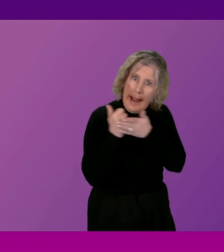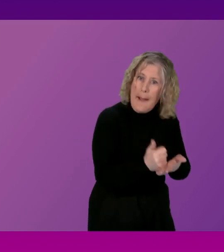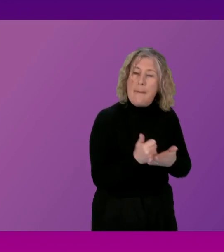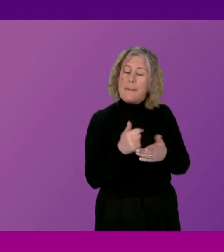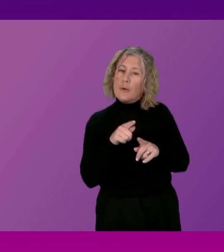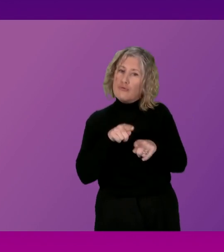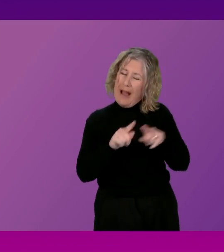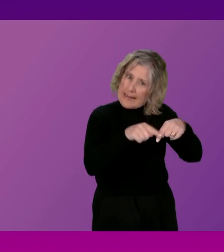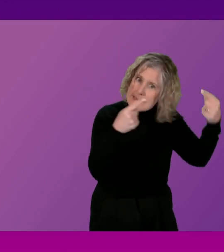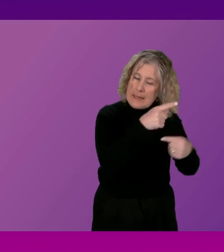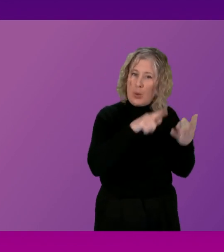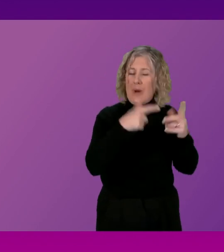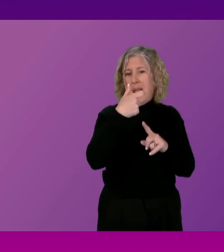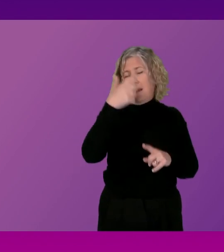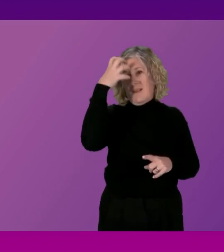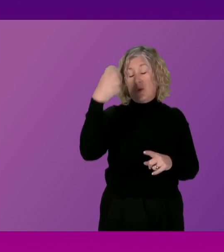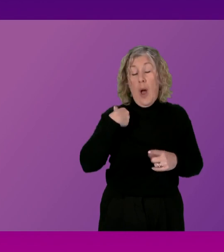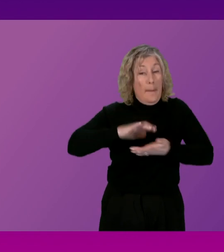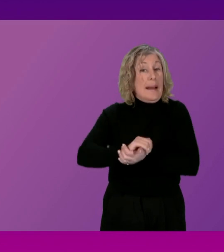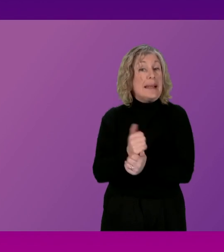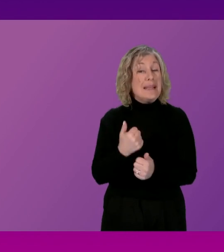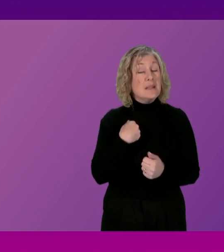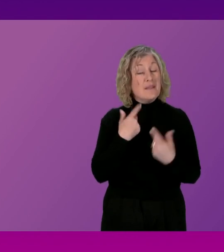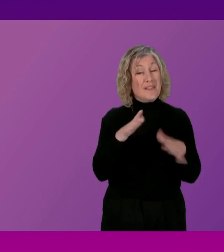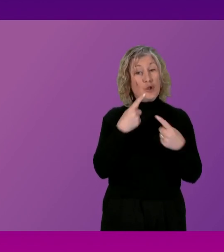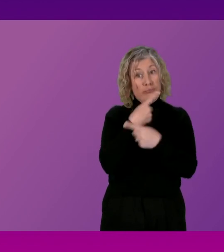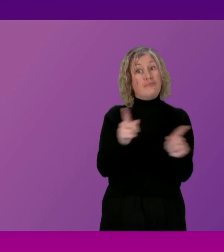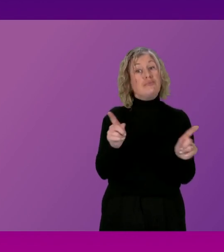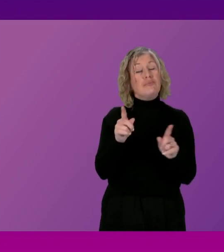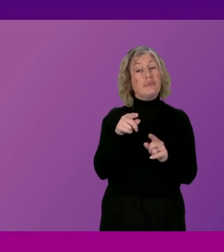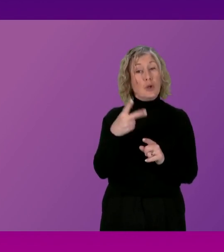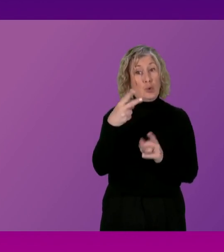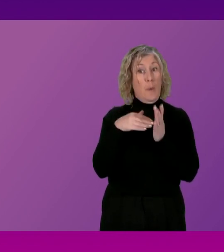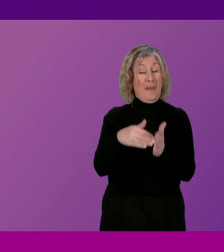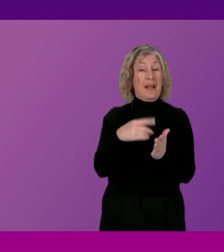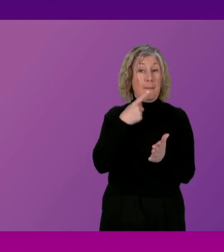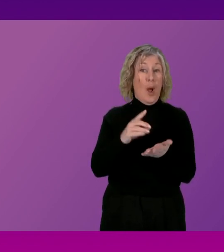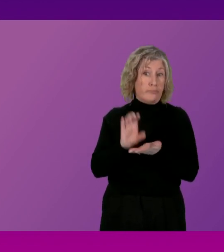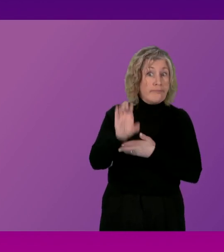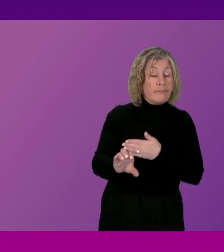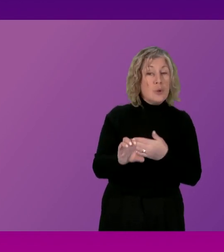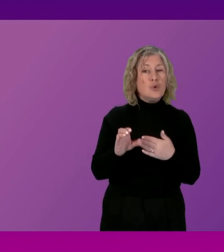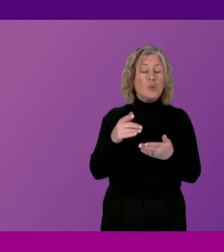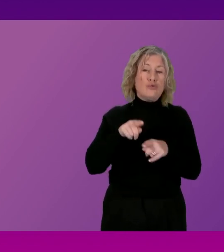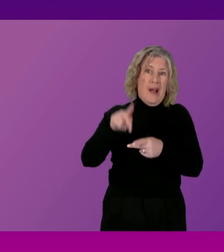That is why I am pleased that we have announced that £2 million will be made available in next year’s budget to progress free bus travel for people seeking asylum.